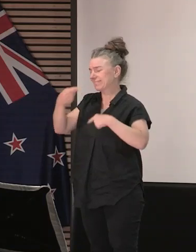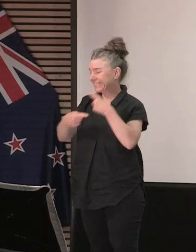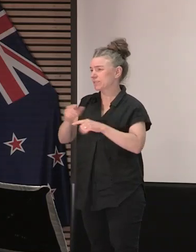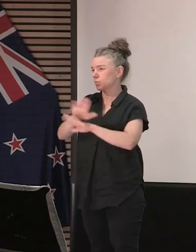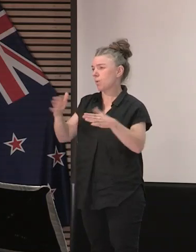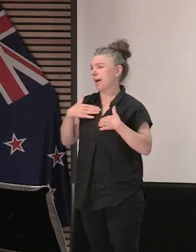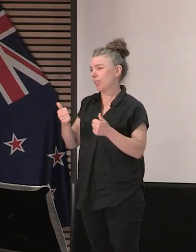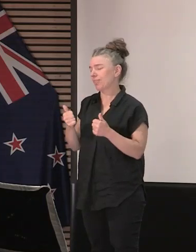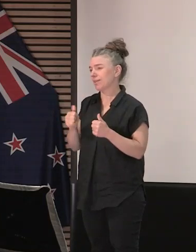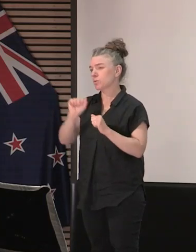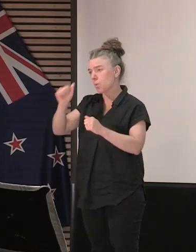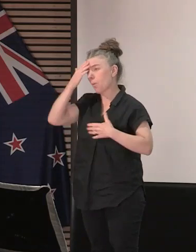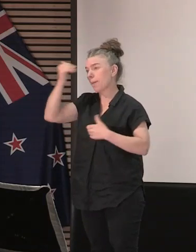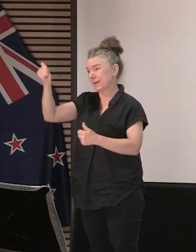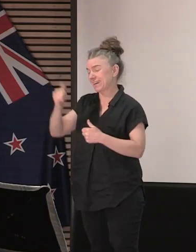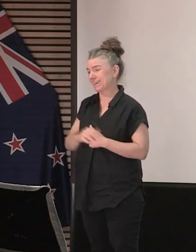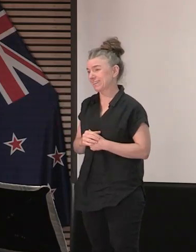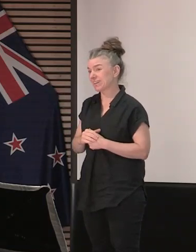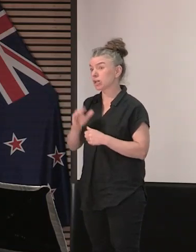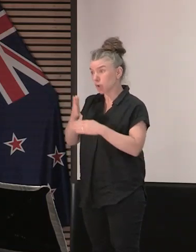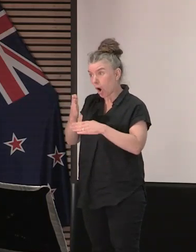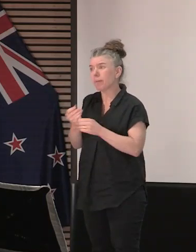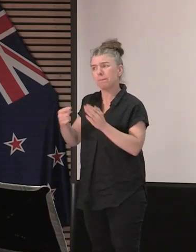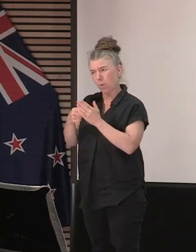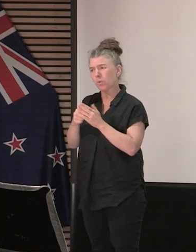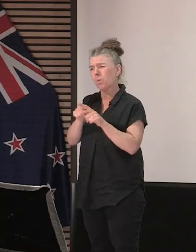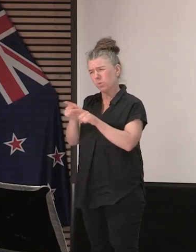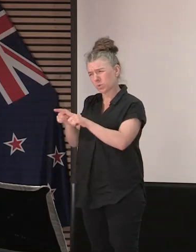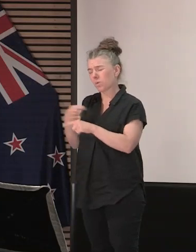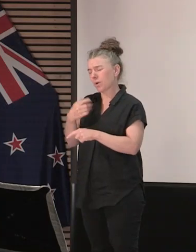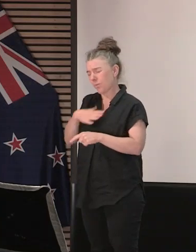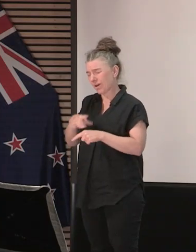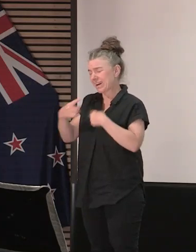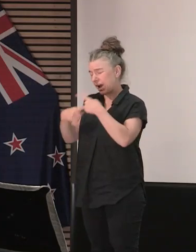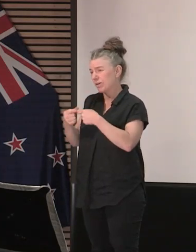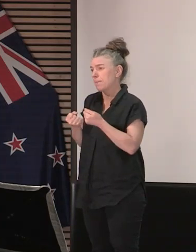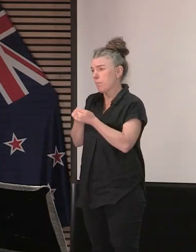But sohas your livelihoods. We willcontinue to stand alongsideyou.